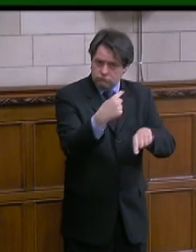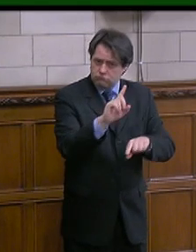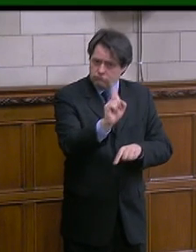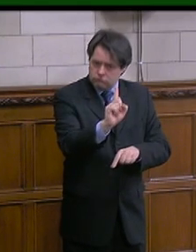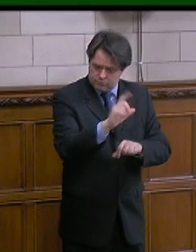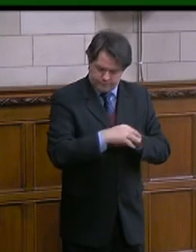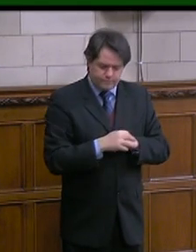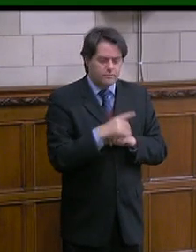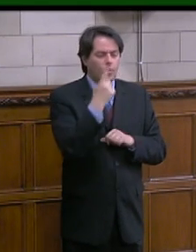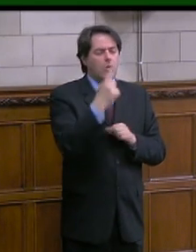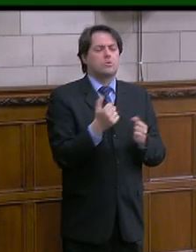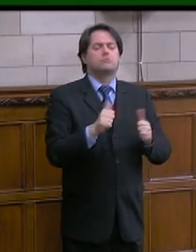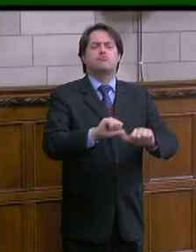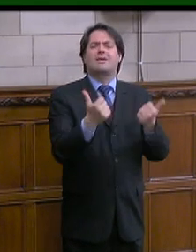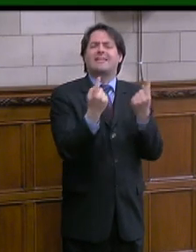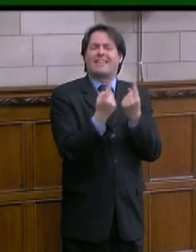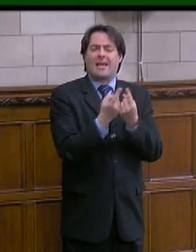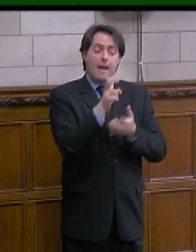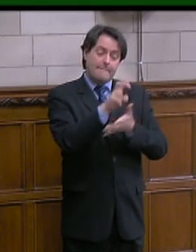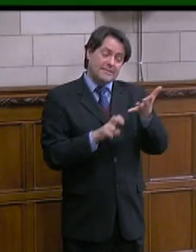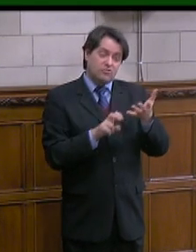One of the great things about petitions is that we get a Government response—hon.